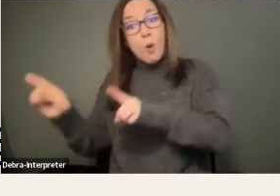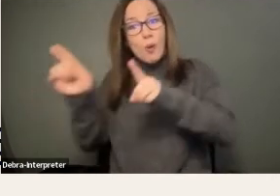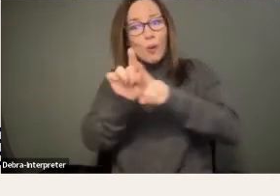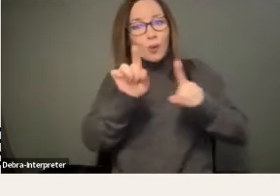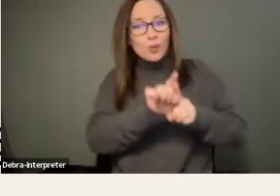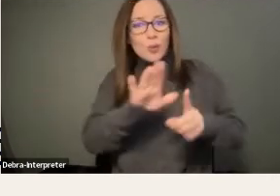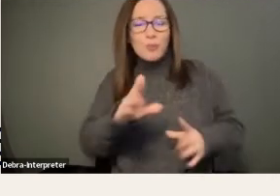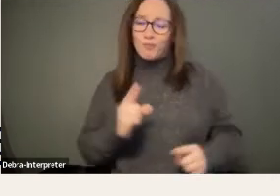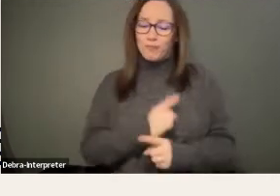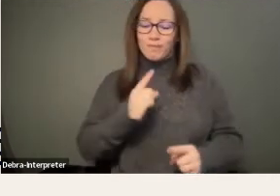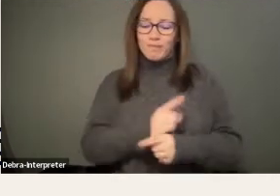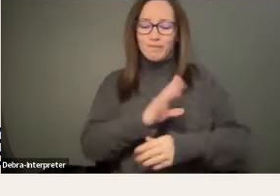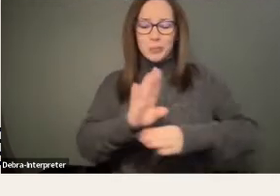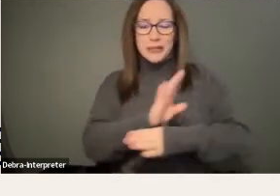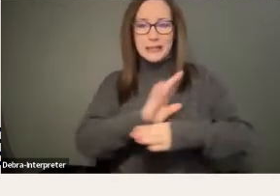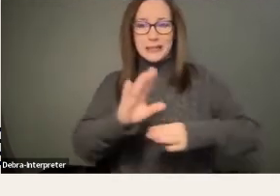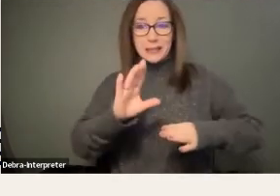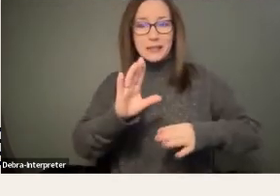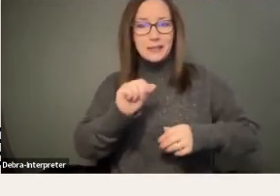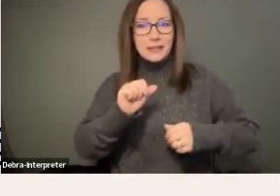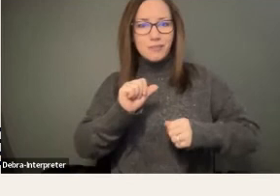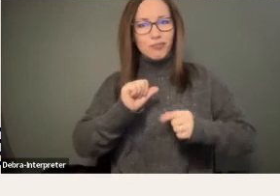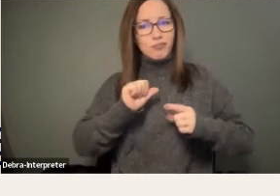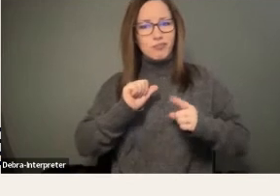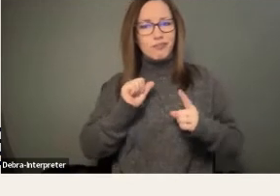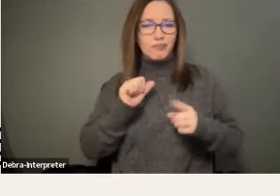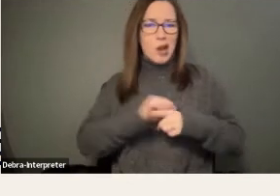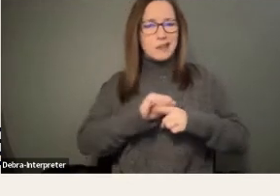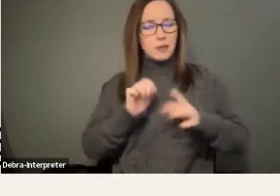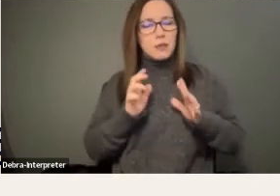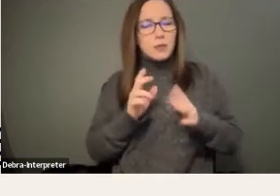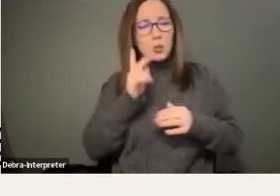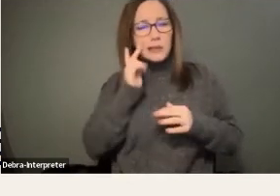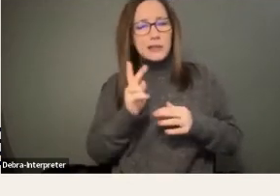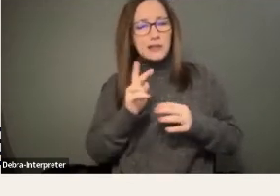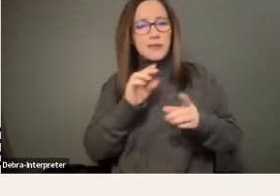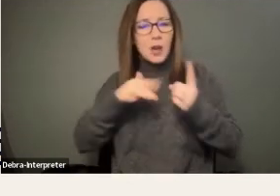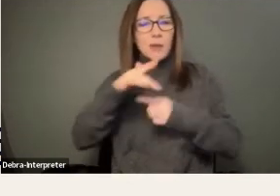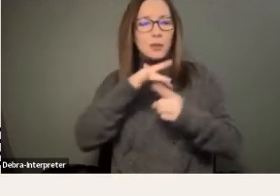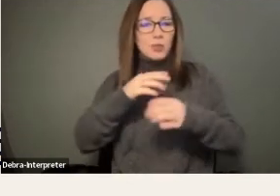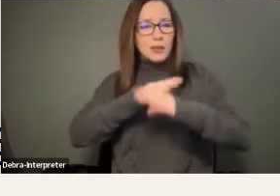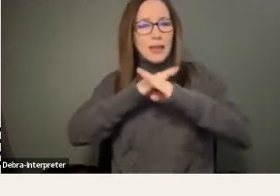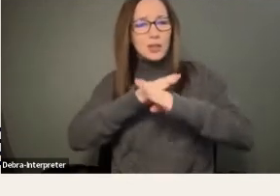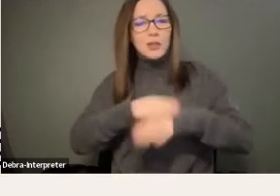maintenance practices and things like that along with their routine business practices. So you can see